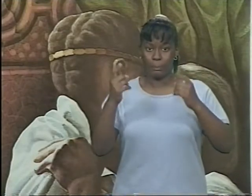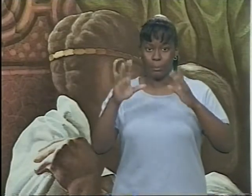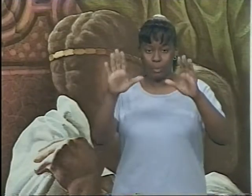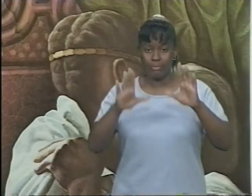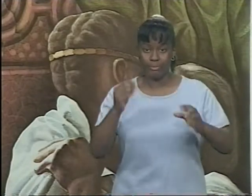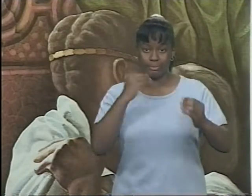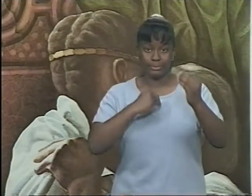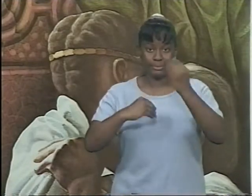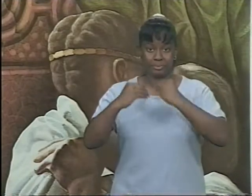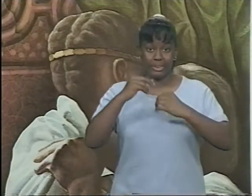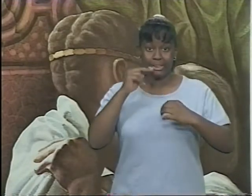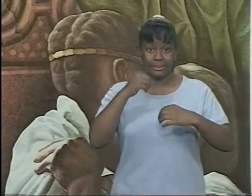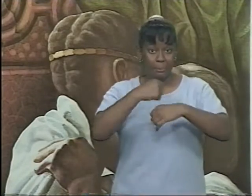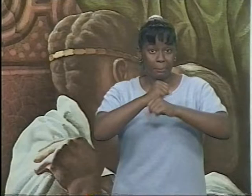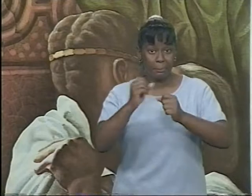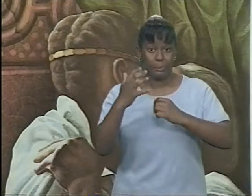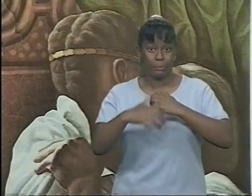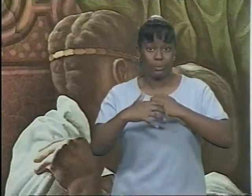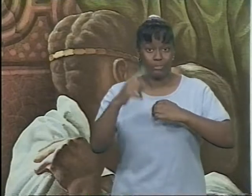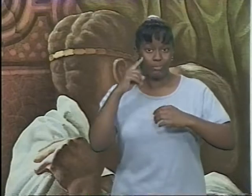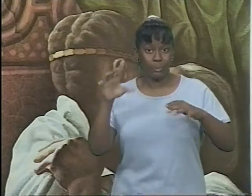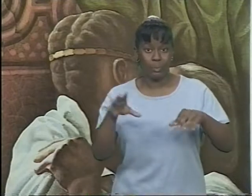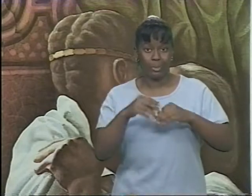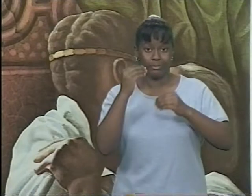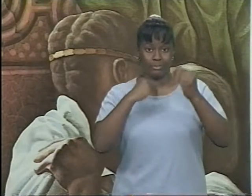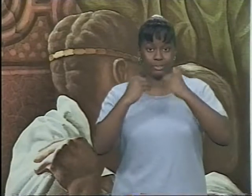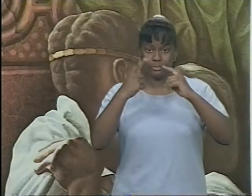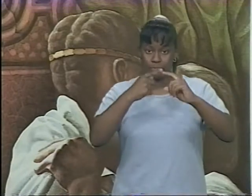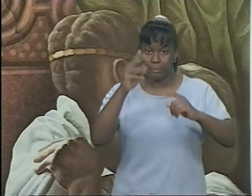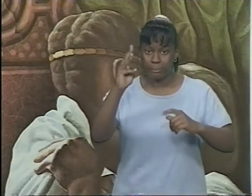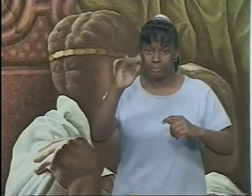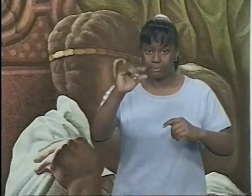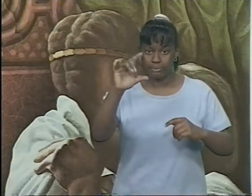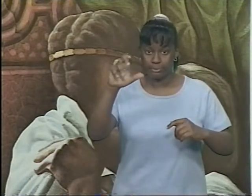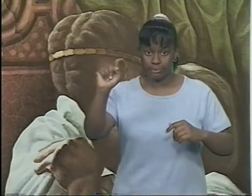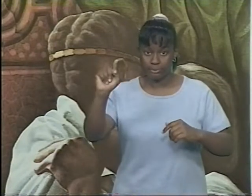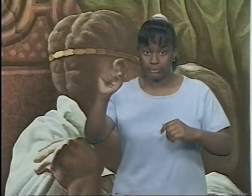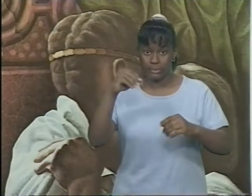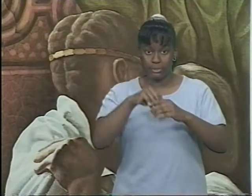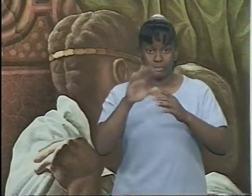The best weavers in the land laid out their finest cloth for her wedding garments.